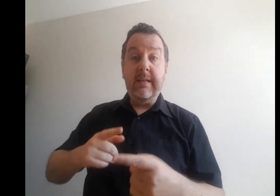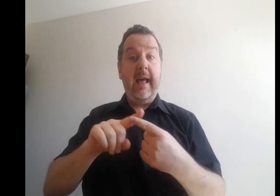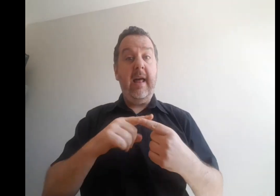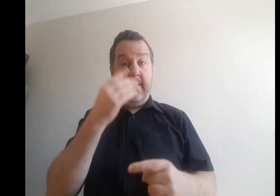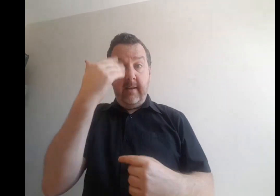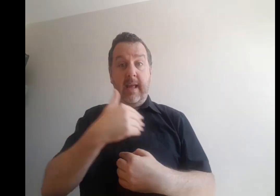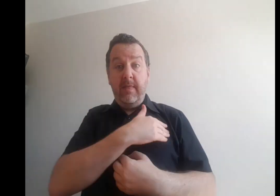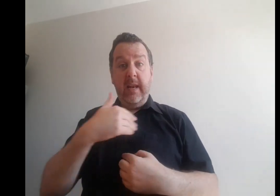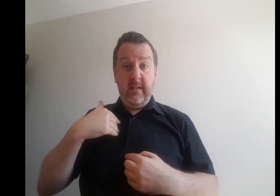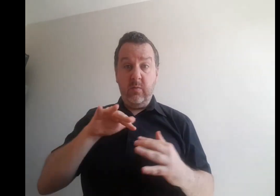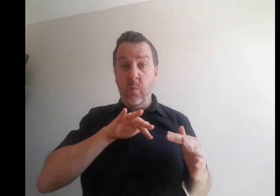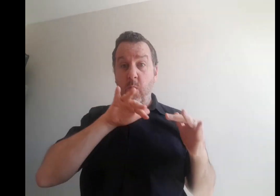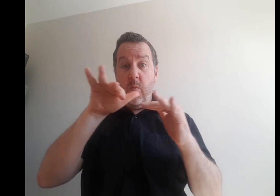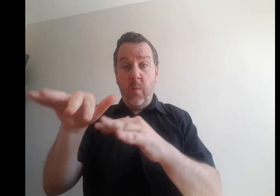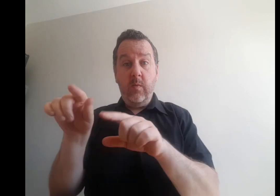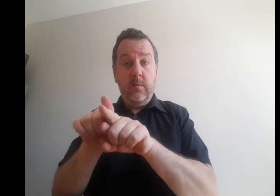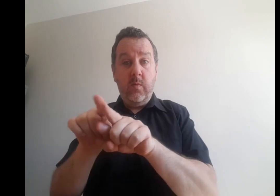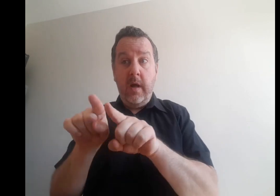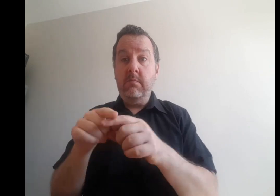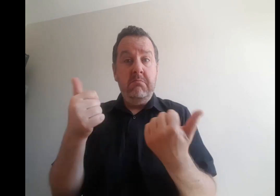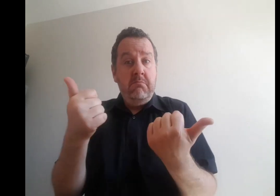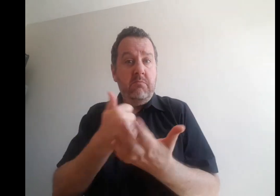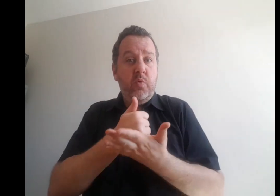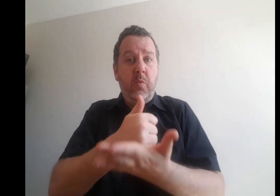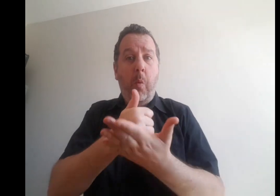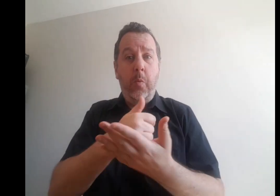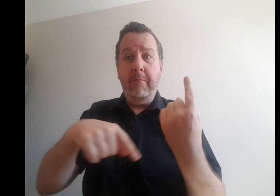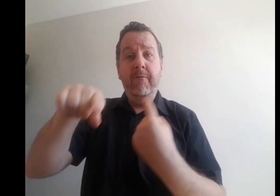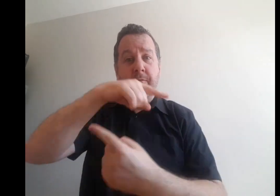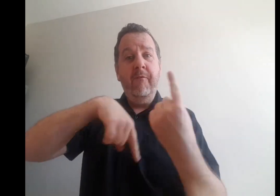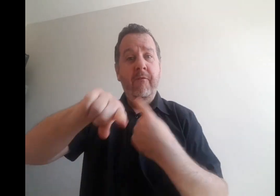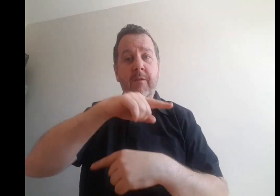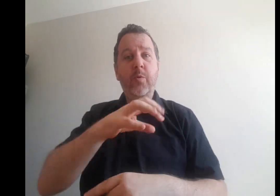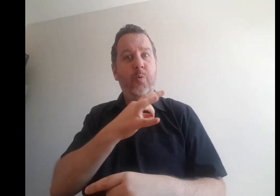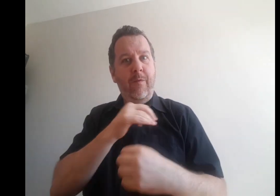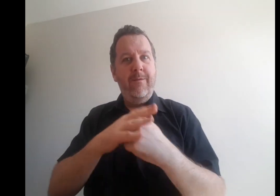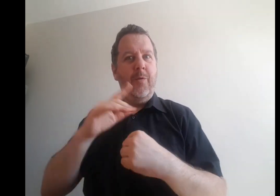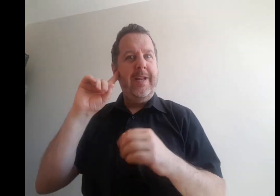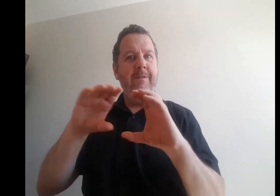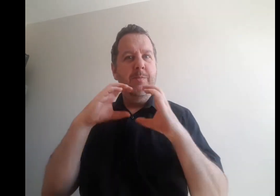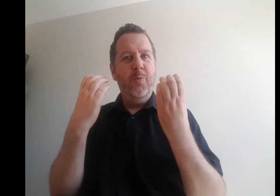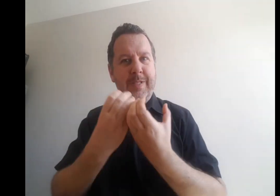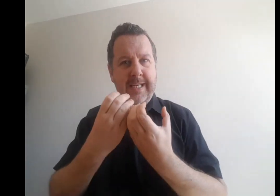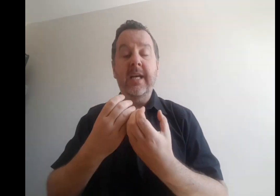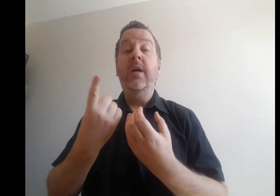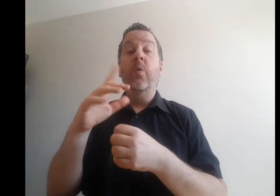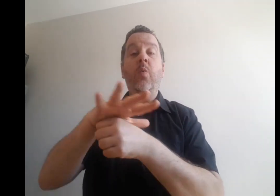and Catholics as well. So it was quite supportive, it had a very good infrastructure for deaf people.